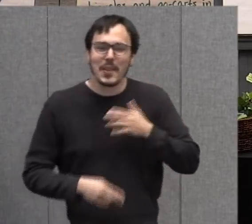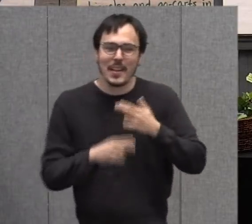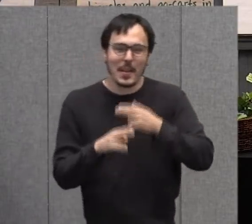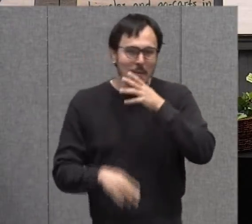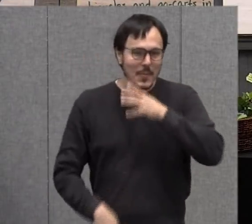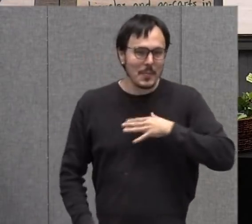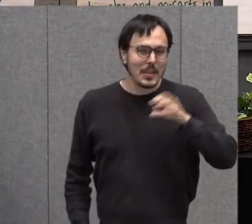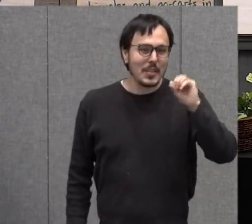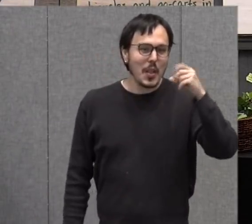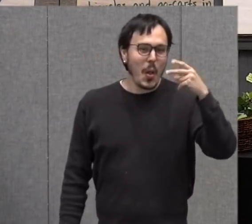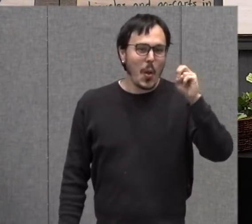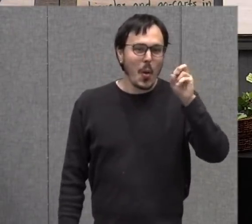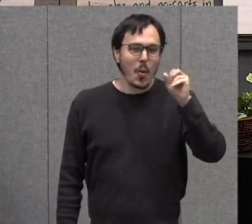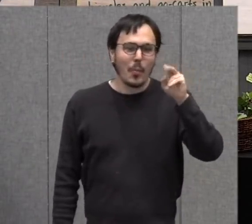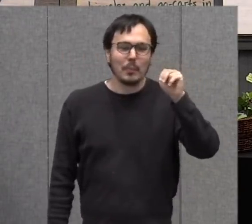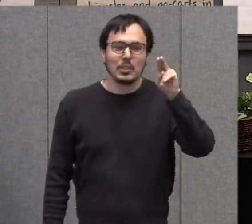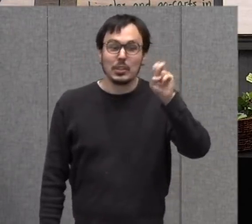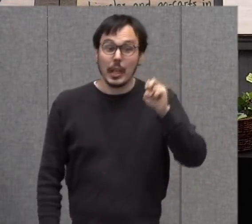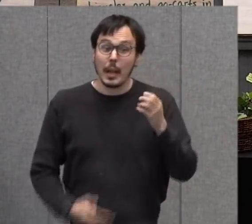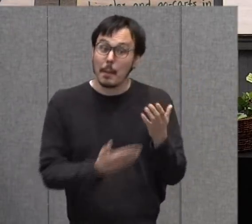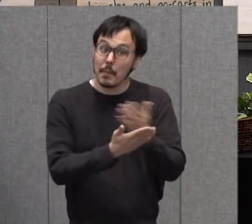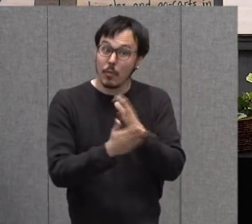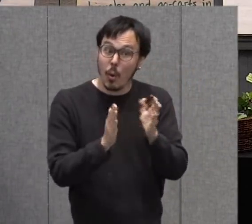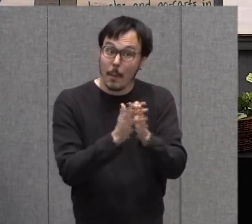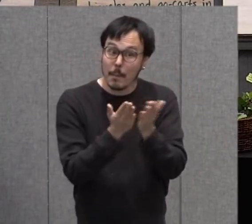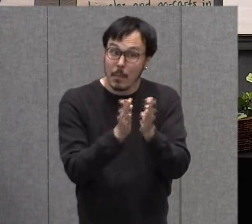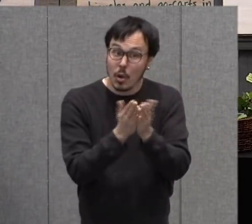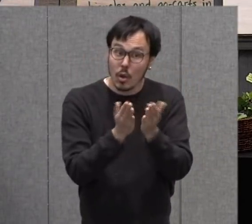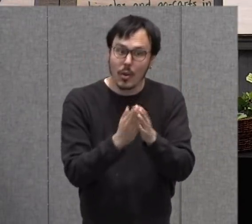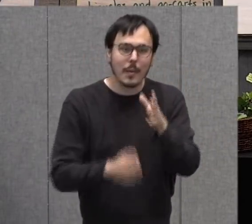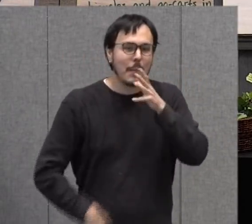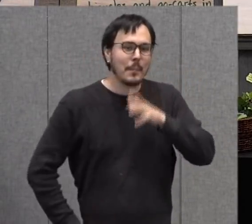Before we get to our book, Ms. Karnas asked me to pull